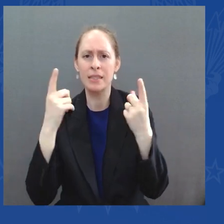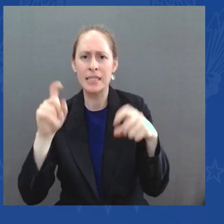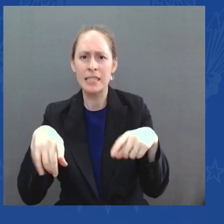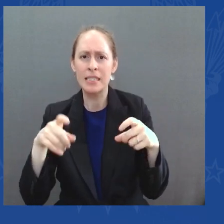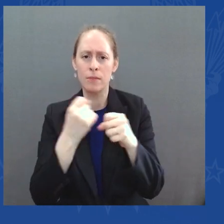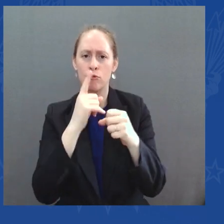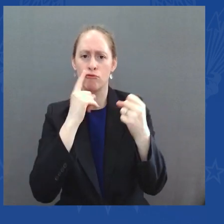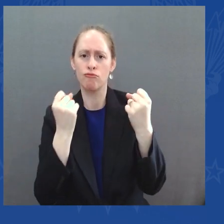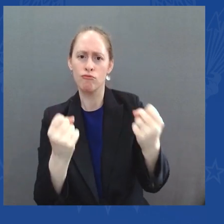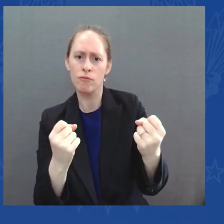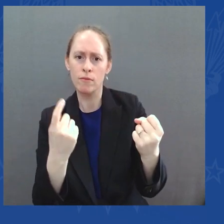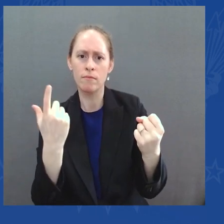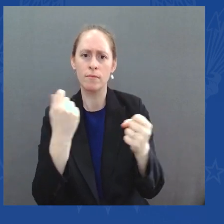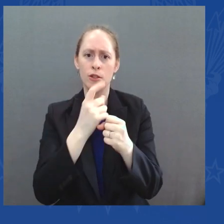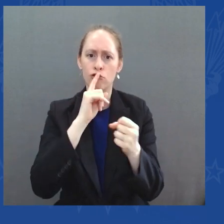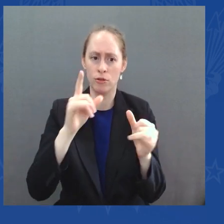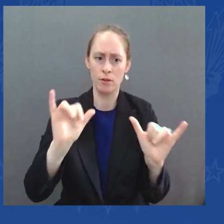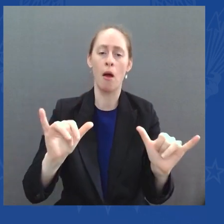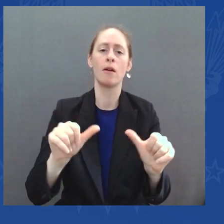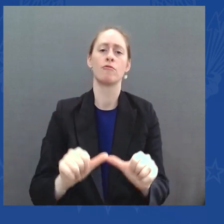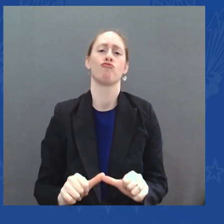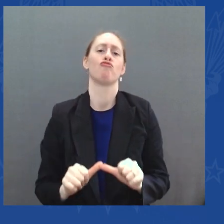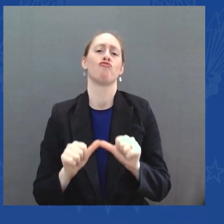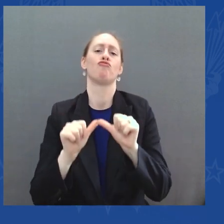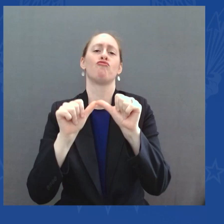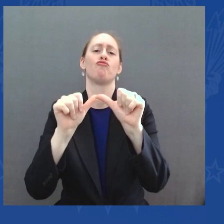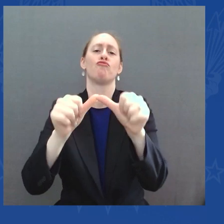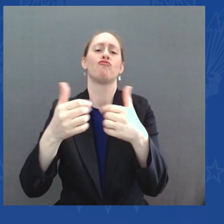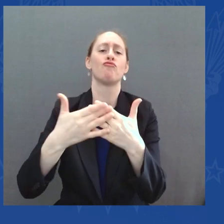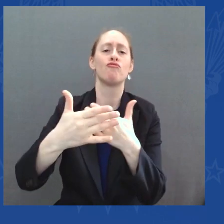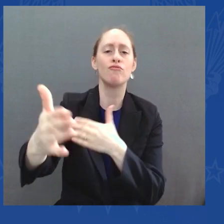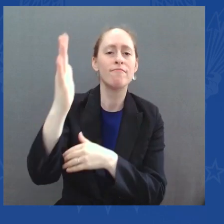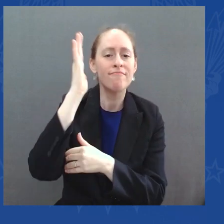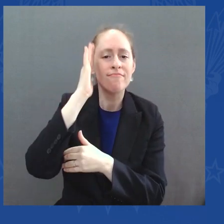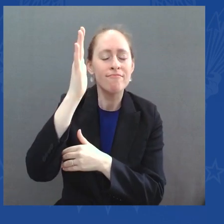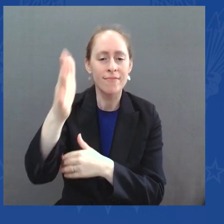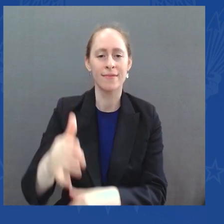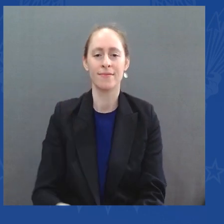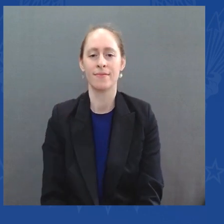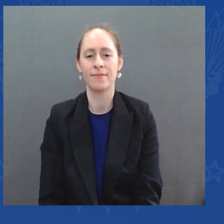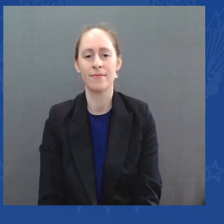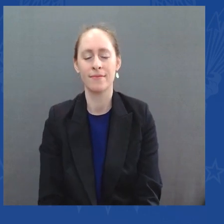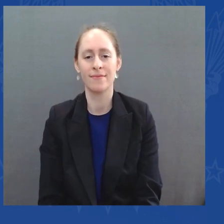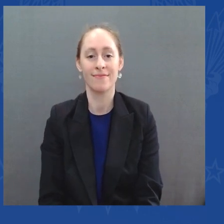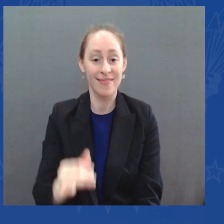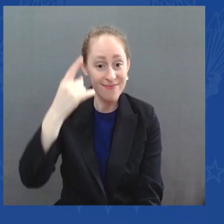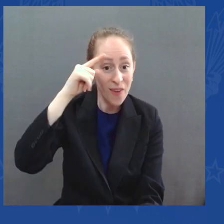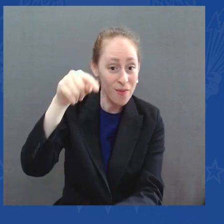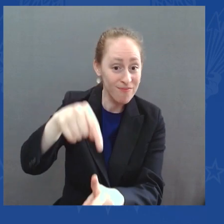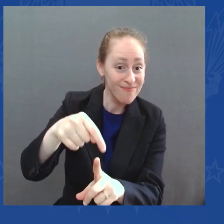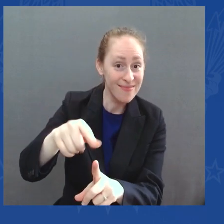whether it's Lola or Jada in the crowd. And that's what today's announcement is about.